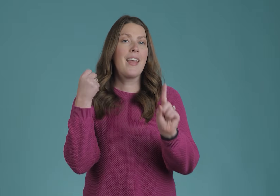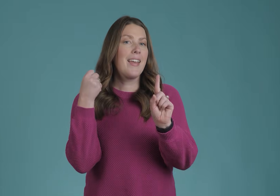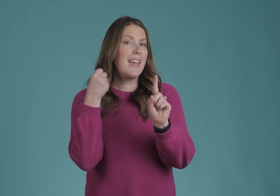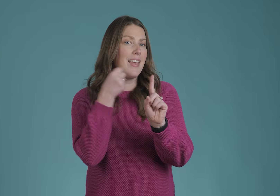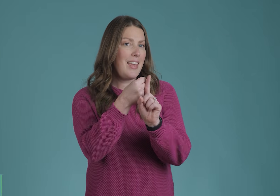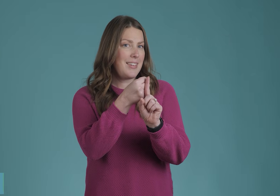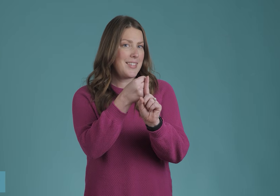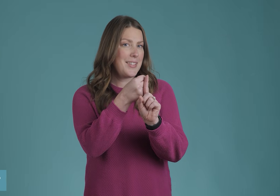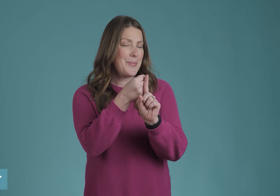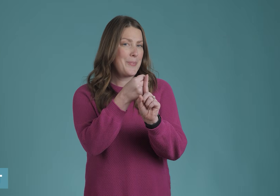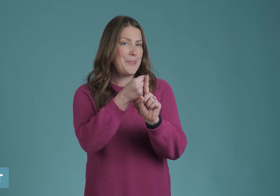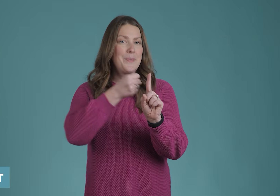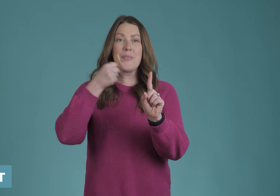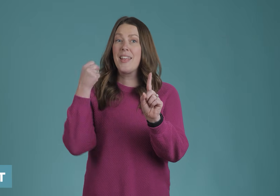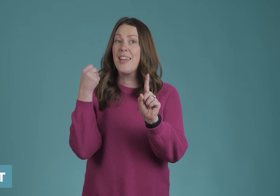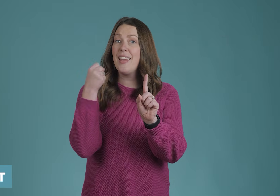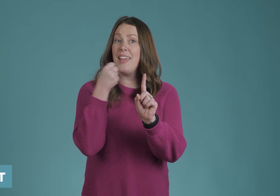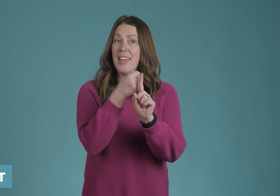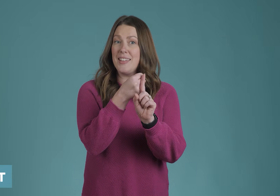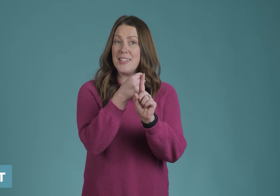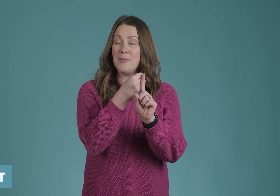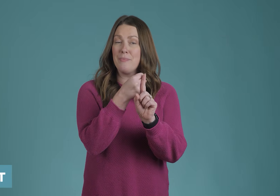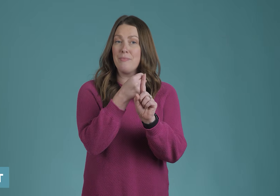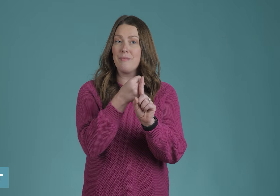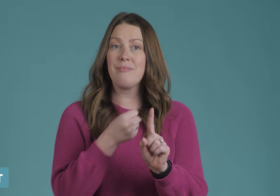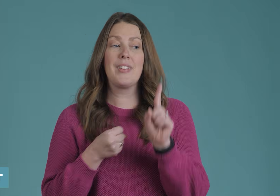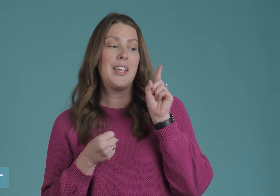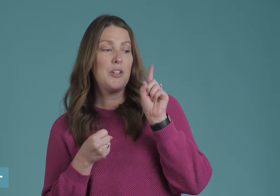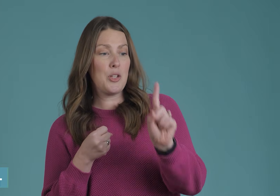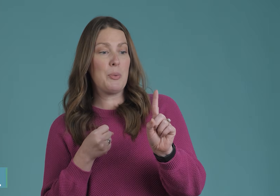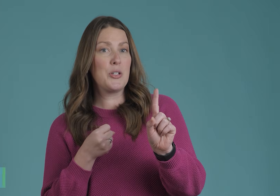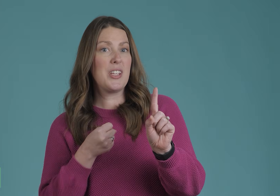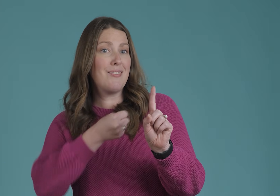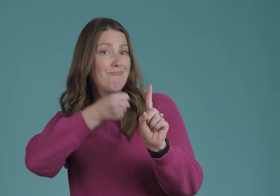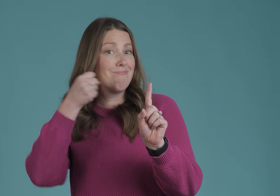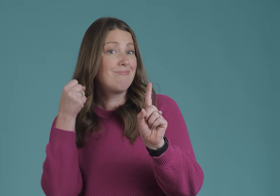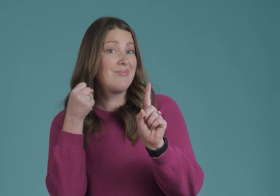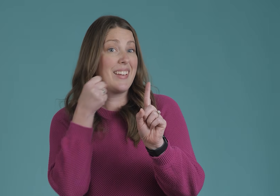Hit. Here's the person